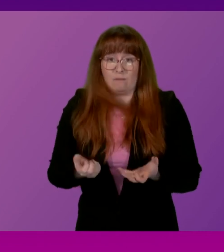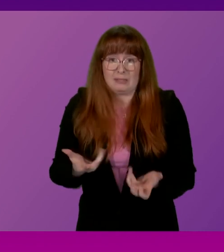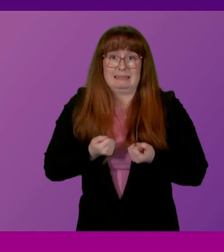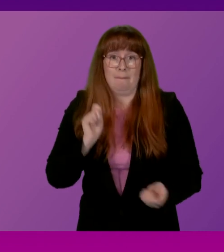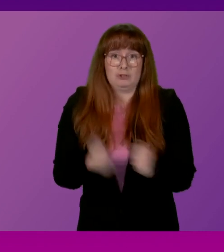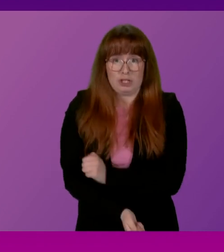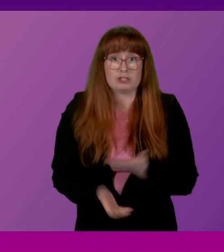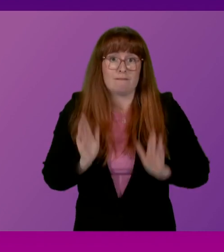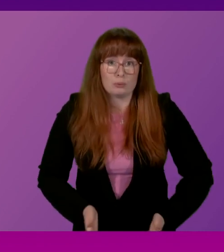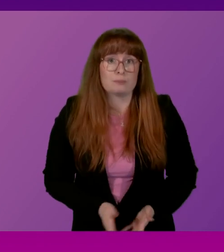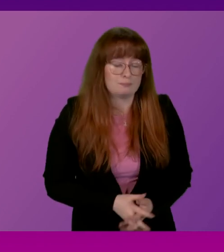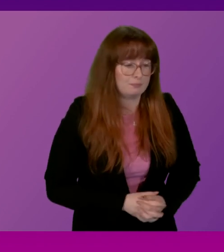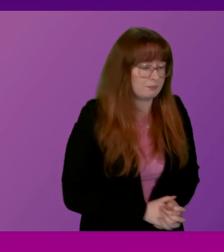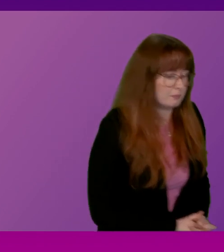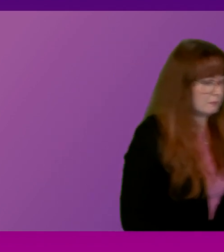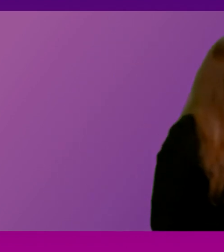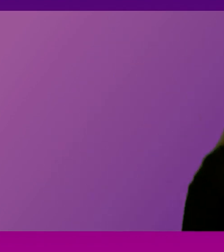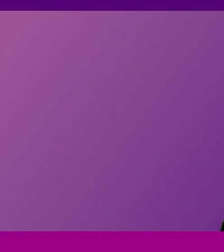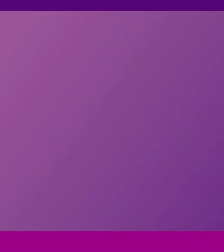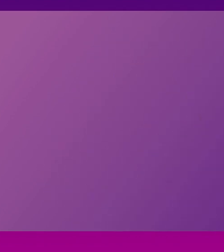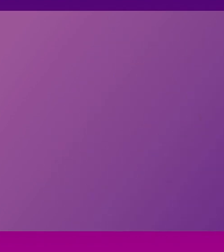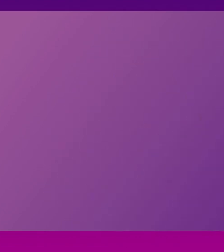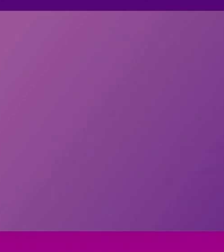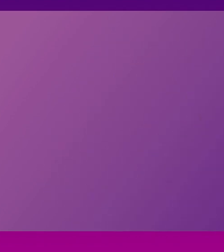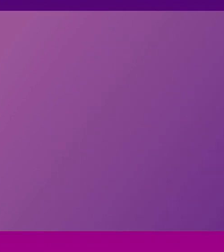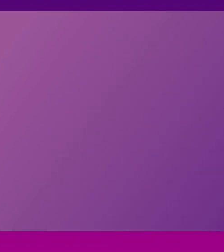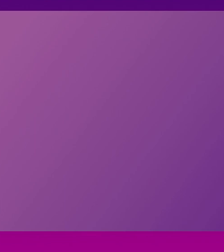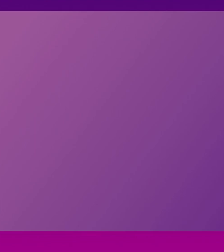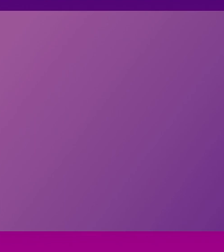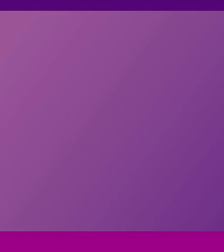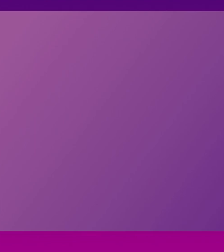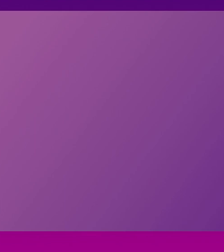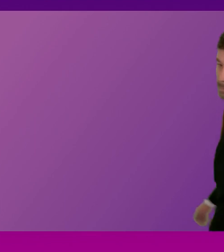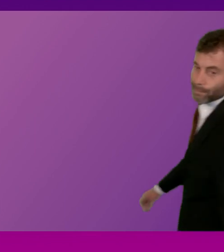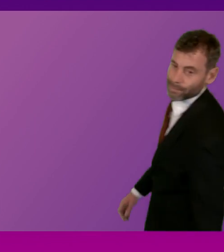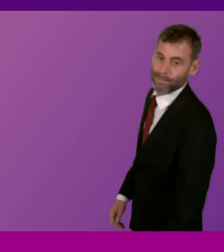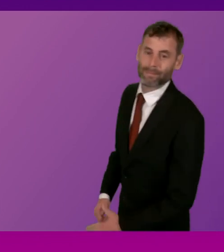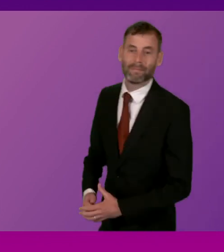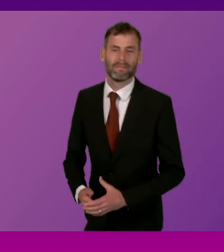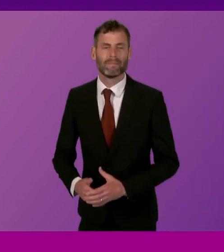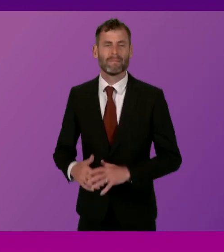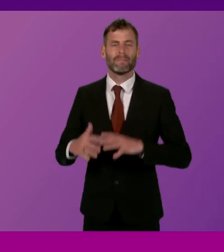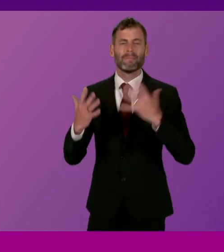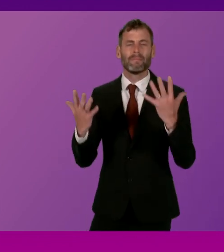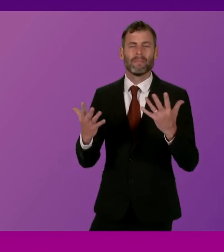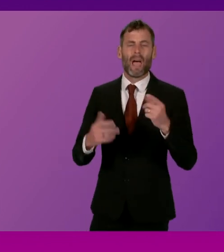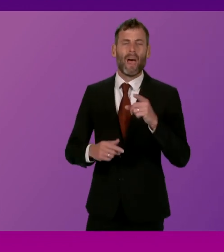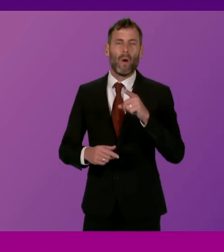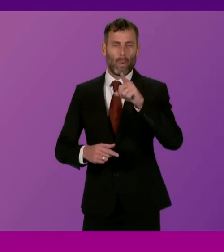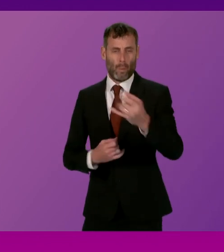I tell you what, Presiding Officer, the back benchers behind Anas Sarwar certainly did